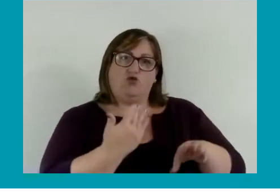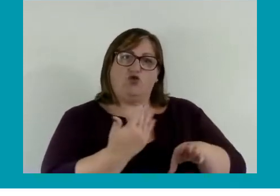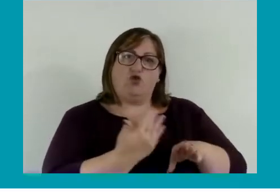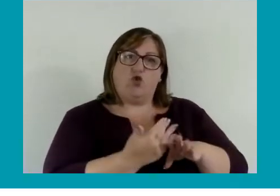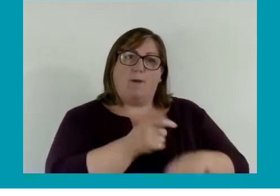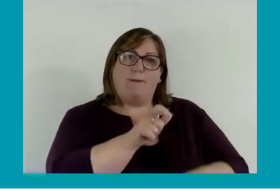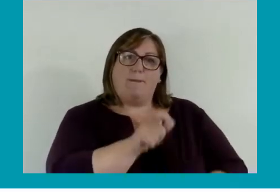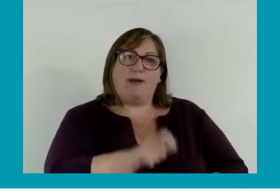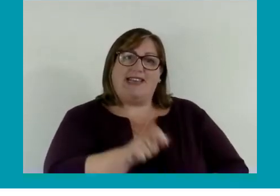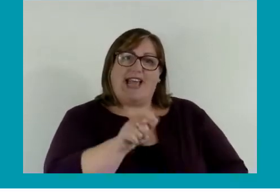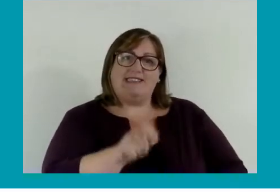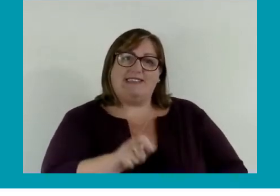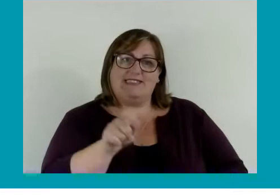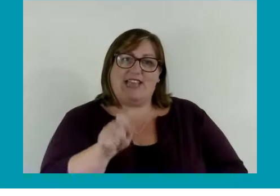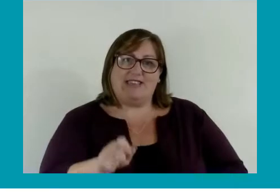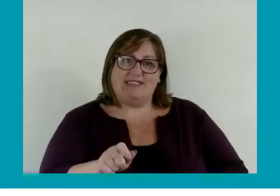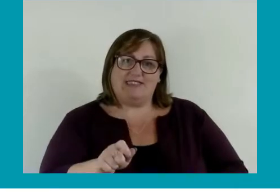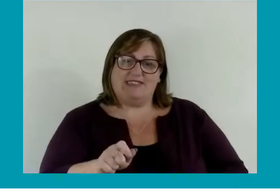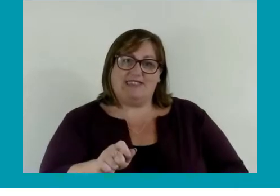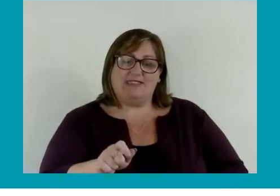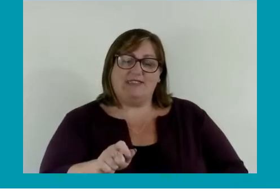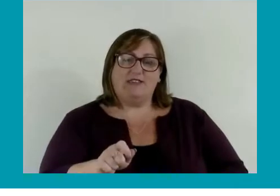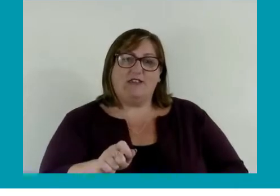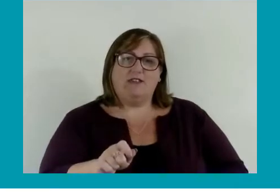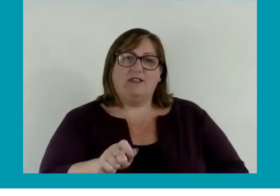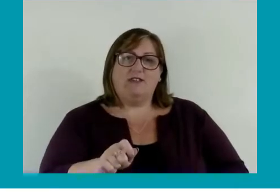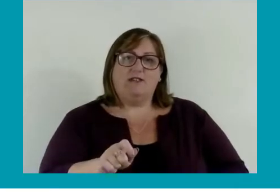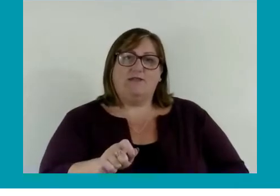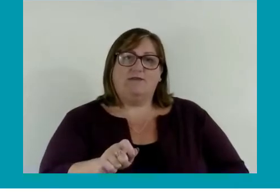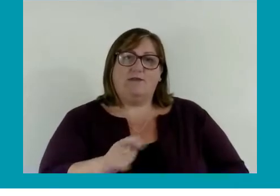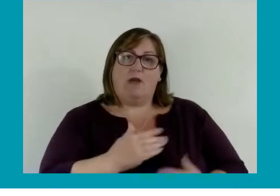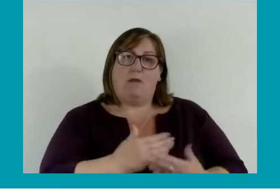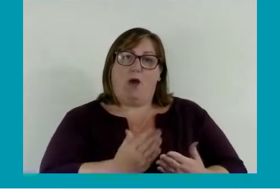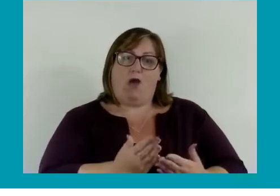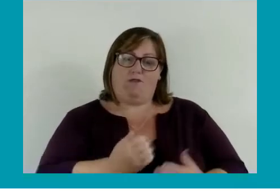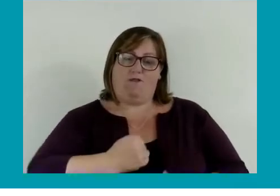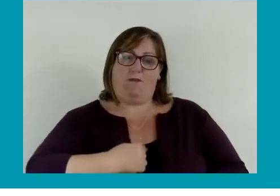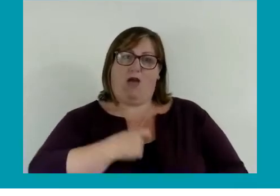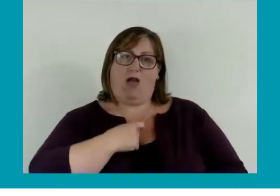because the key part of my role is to ensure that we assess all candidates in a fair and objective